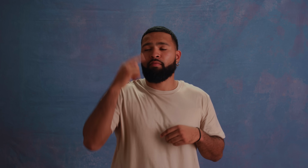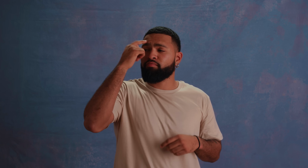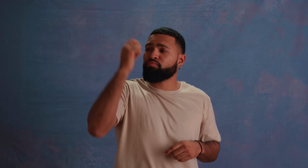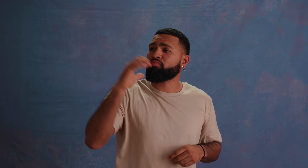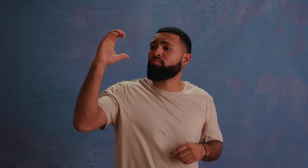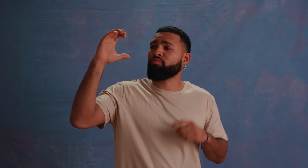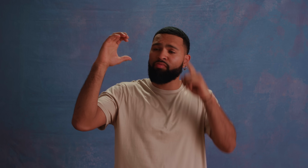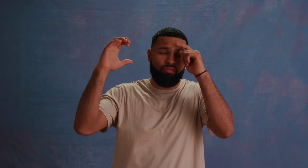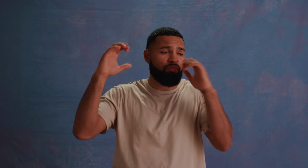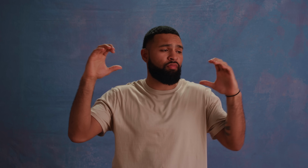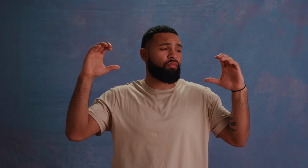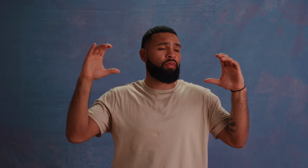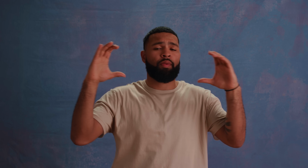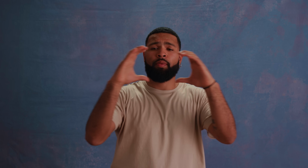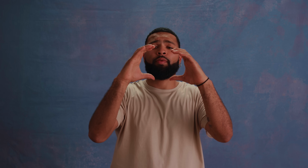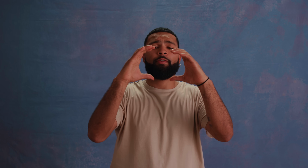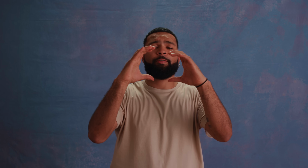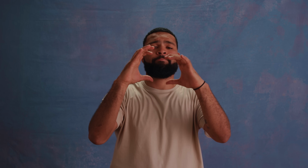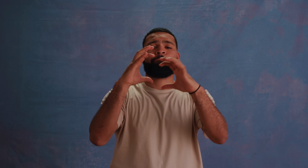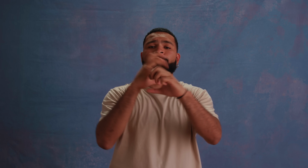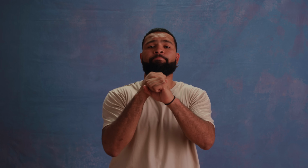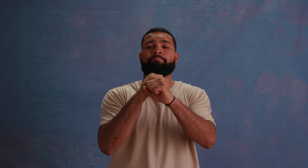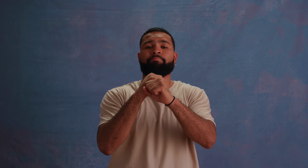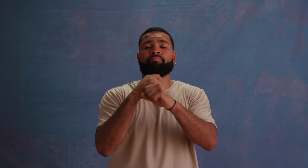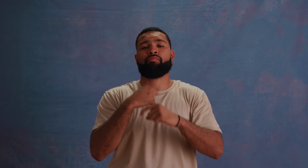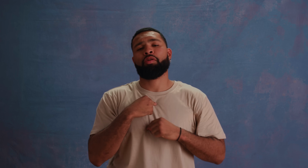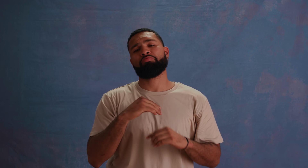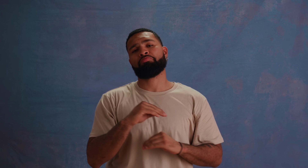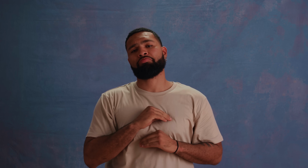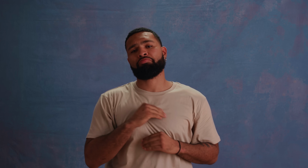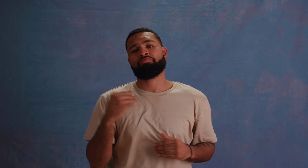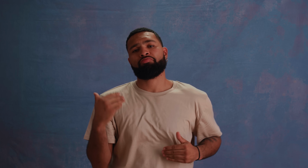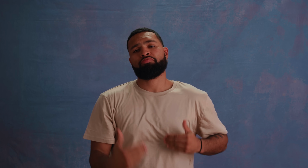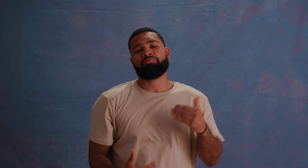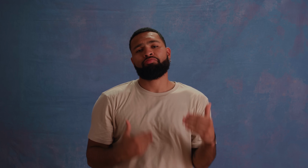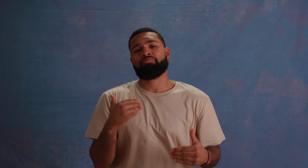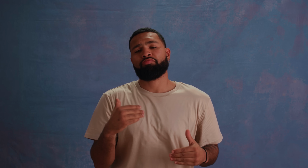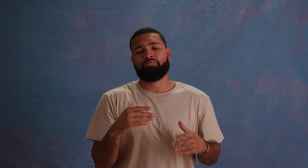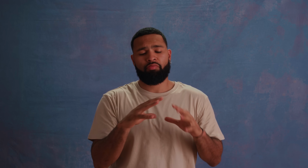I know you know we know we weren’t meant for each other and it’s fine